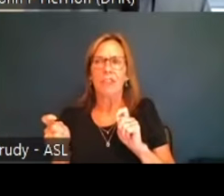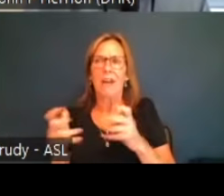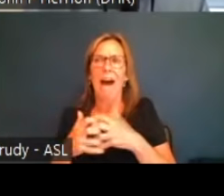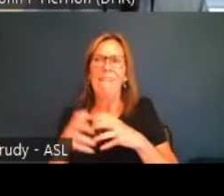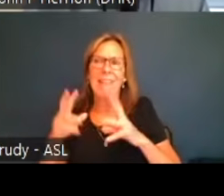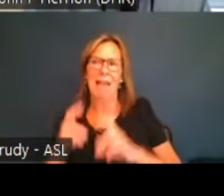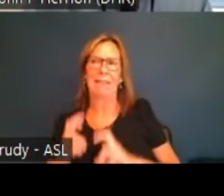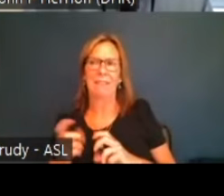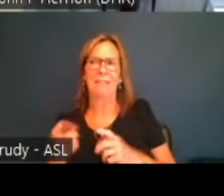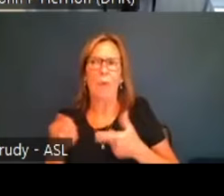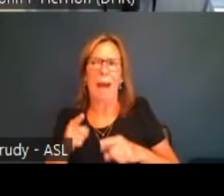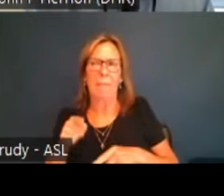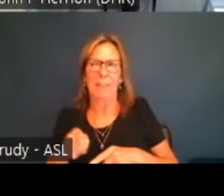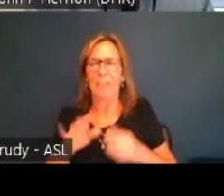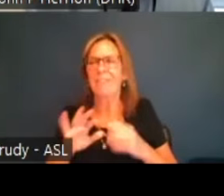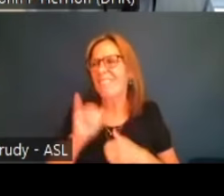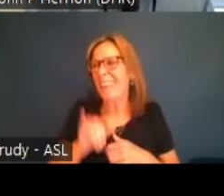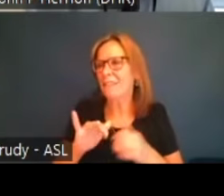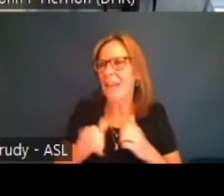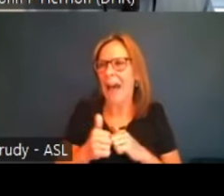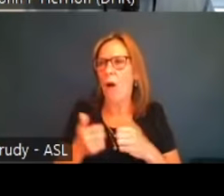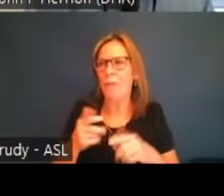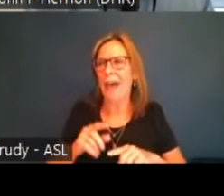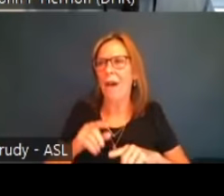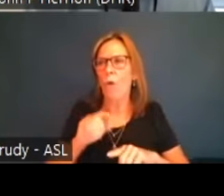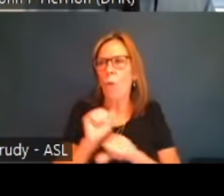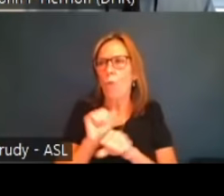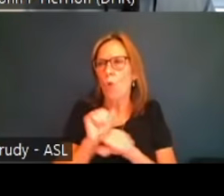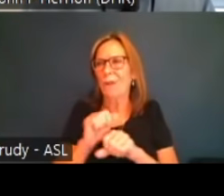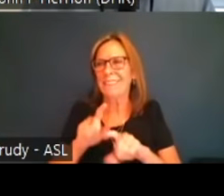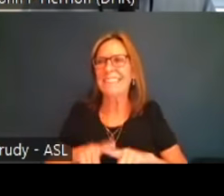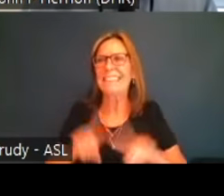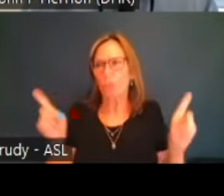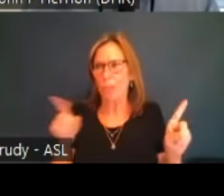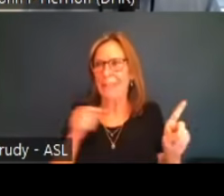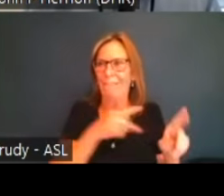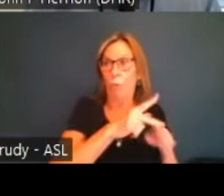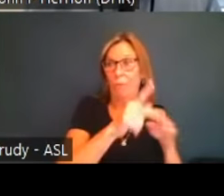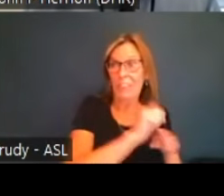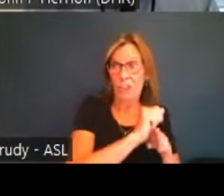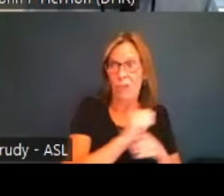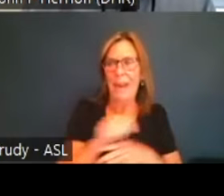So what types of services can dogs be trained to do? We did